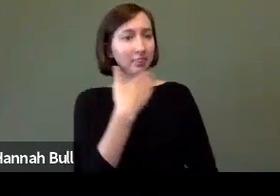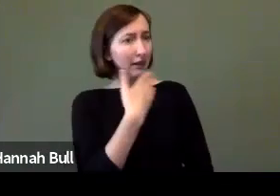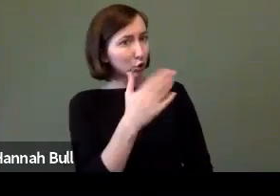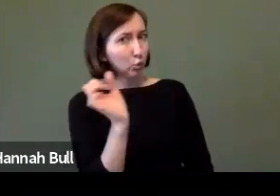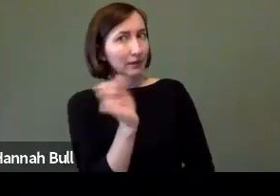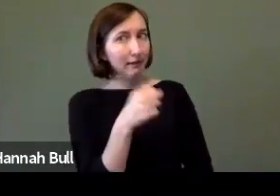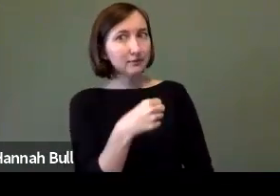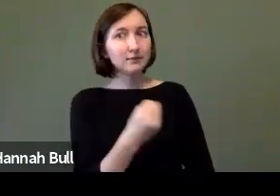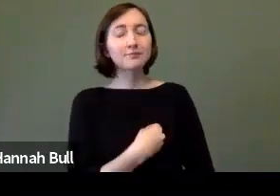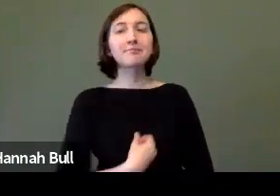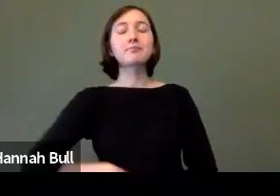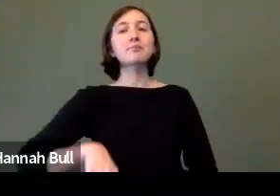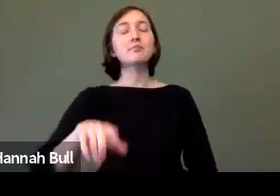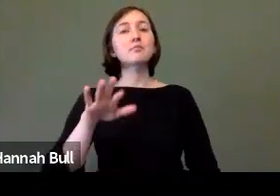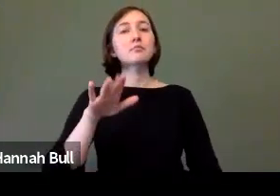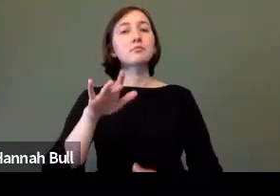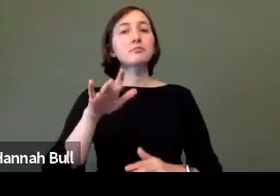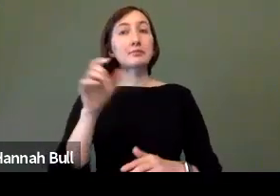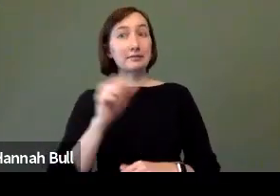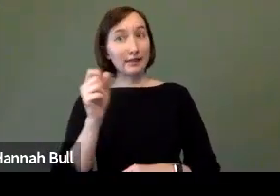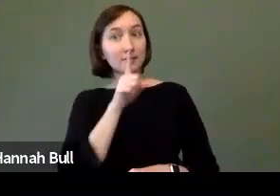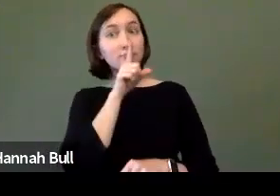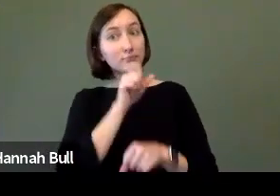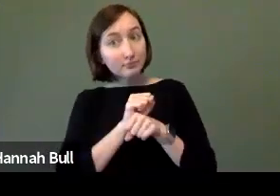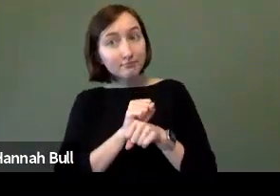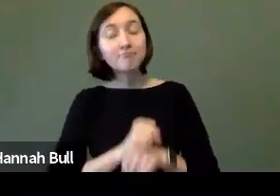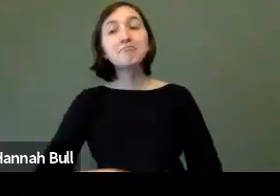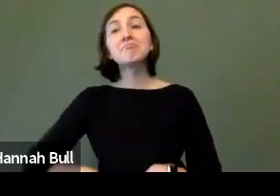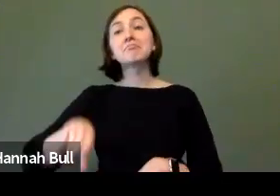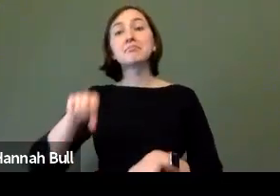So the Georgia Council on Developmental Disabilities